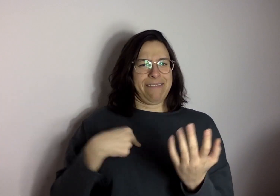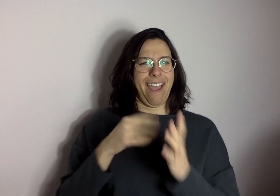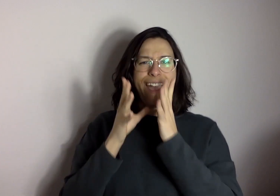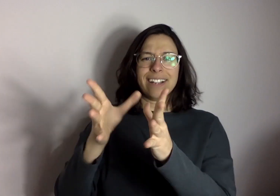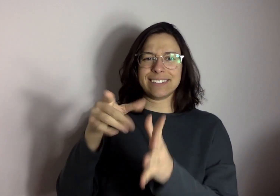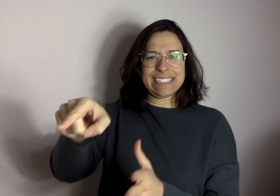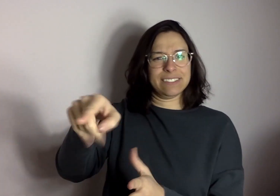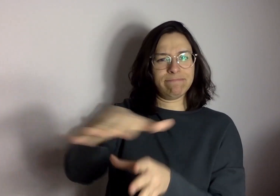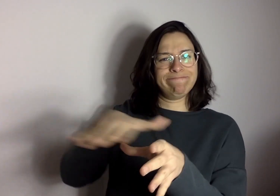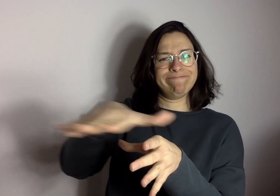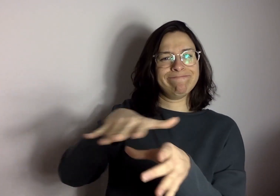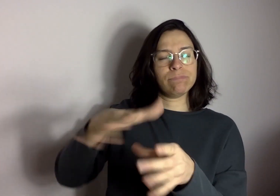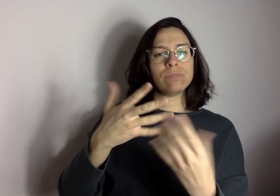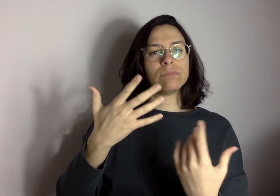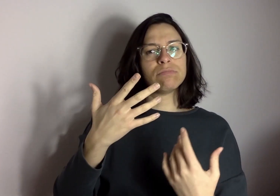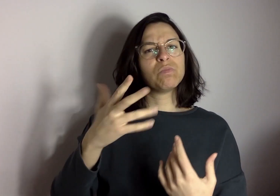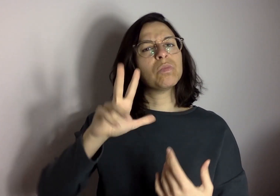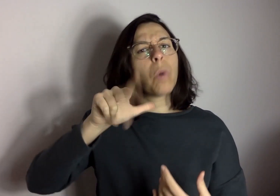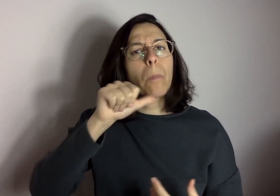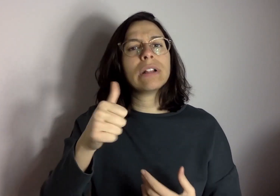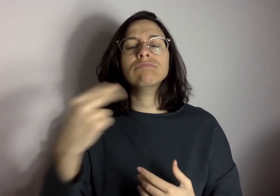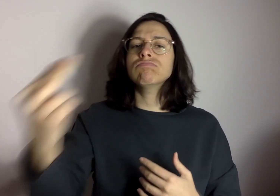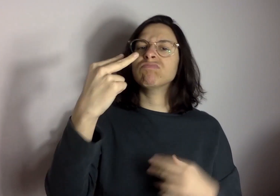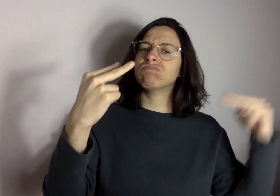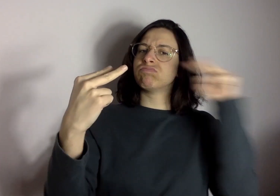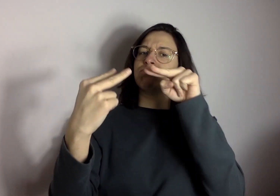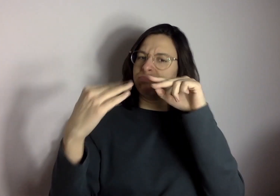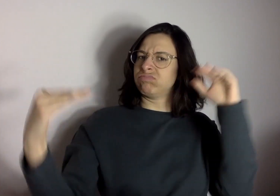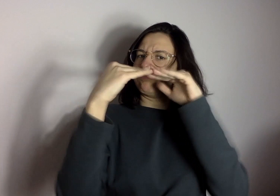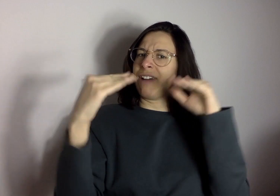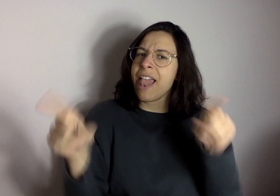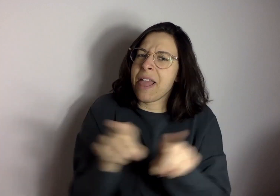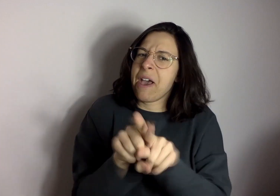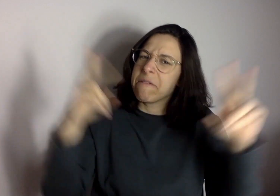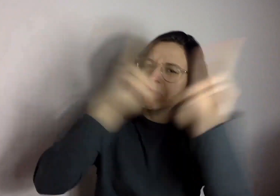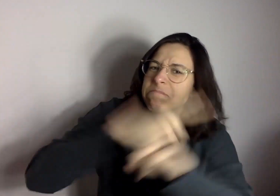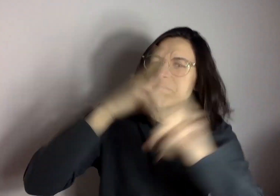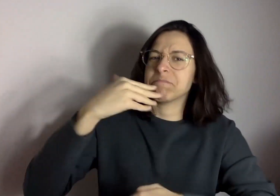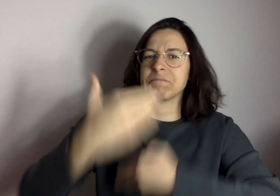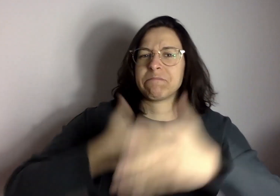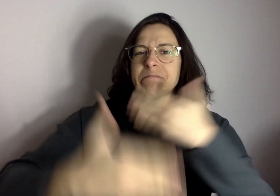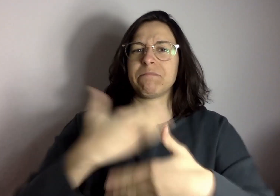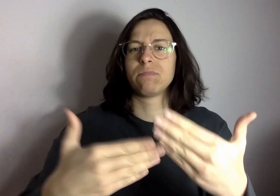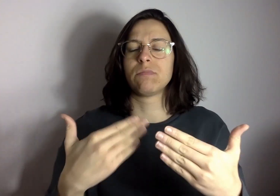That I hate. Why don´t we look at each other as equal and go along with each other…..